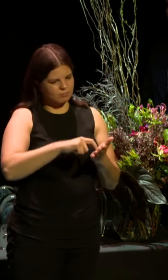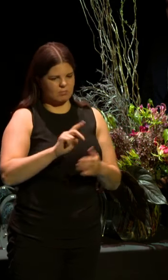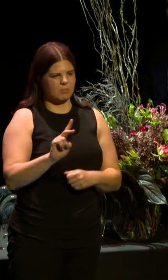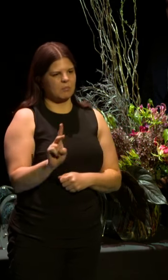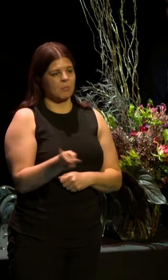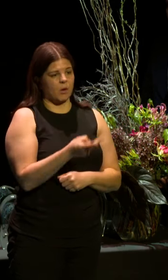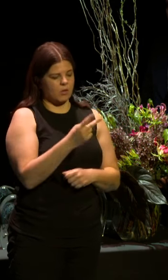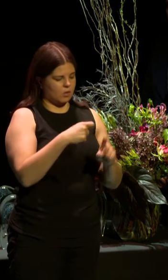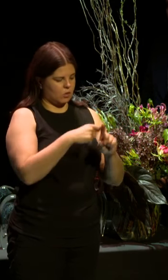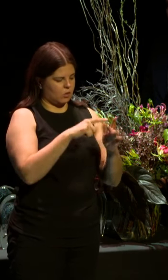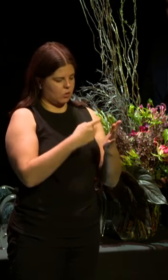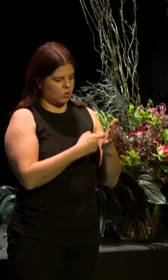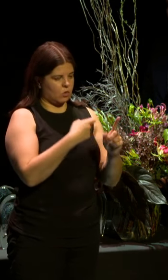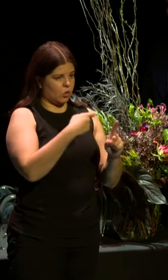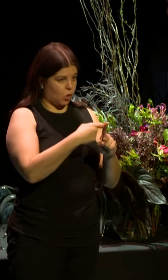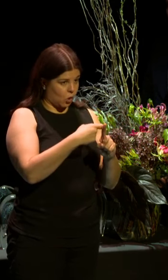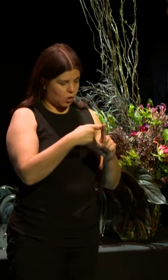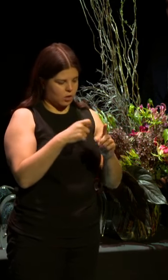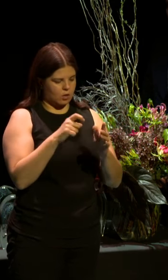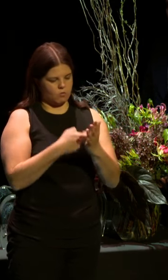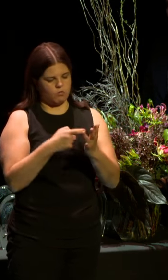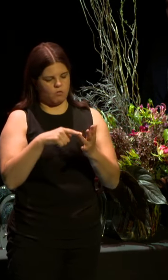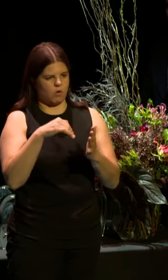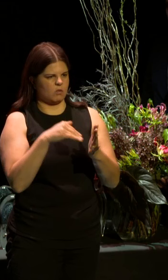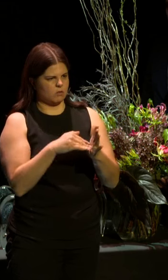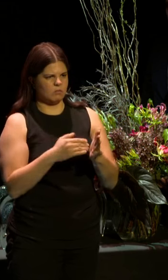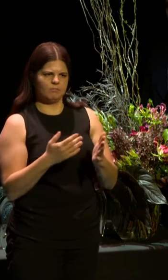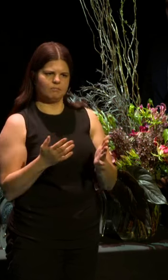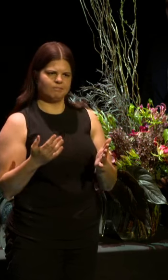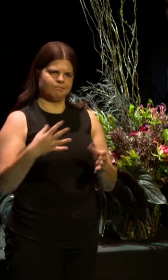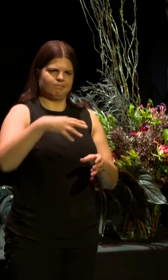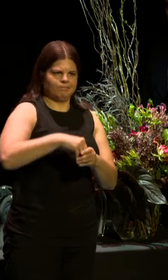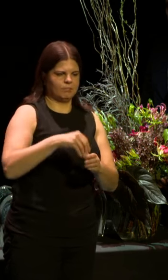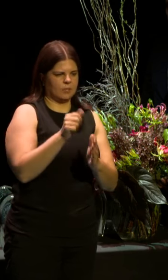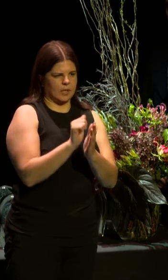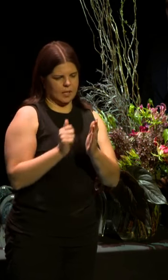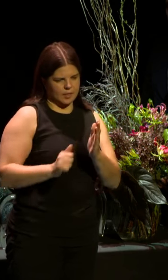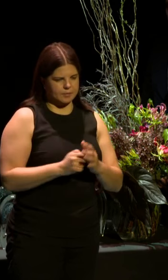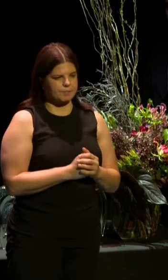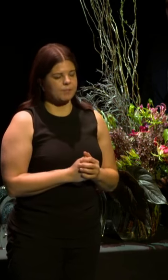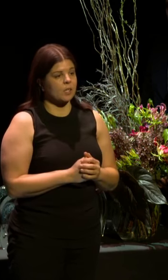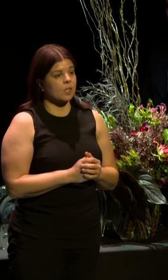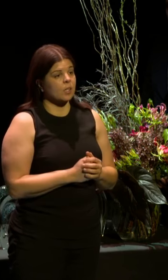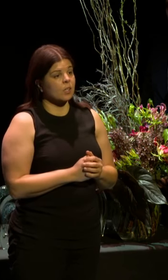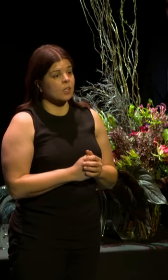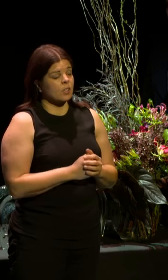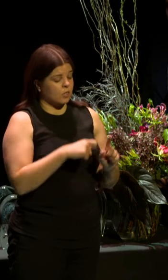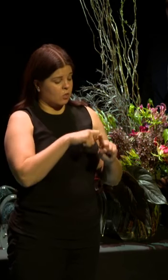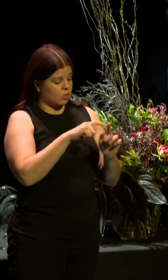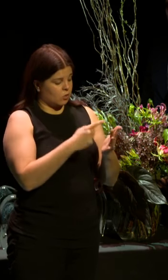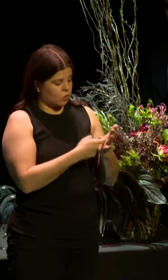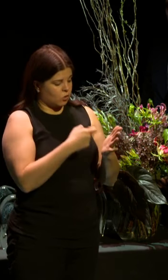Kirk Robson and Ros Bower. The Australia Council Kirk Robson Award for Community Arts and Cultural Development